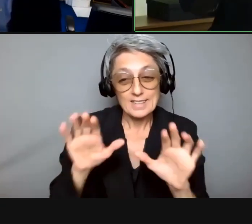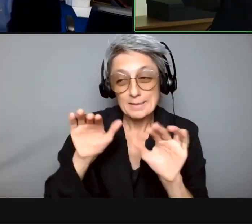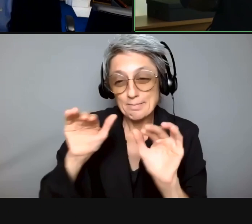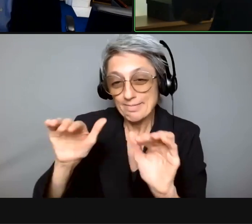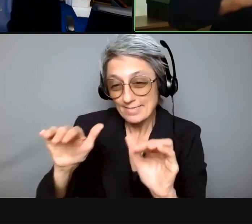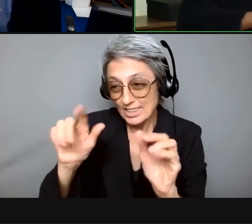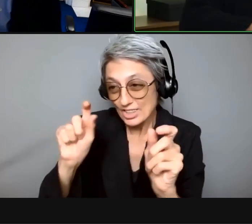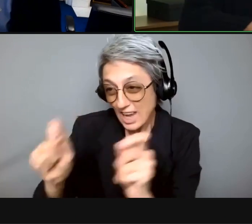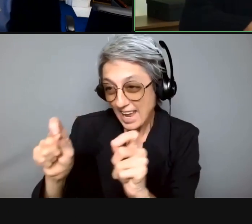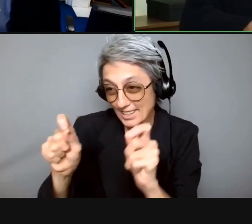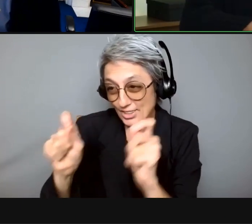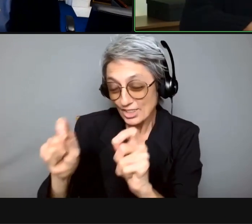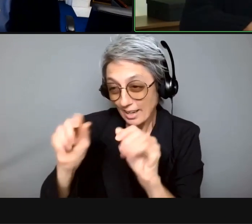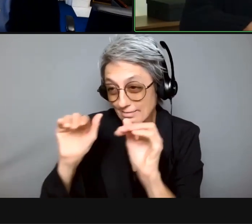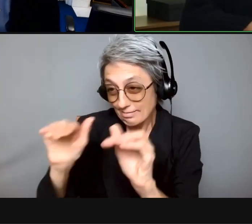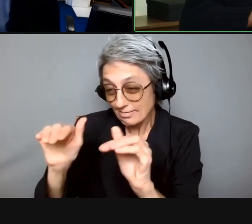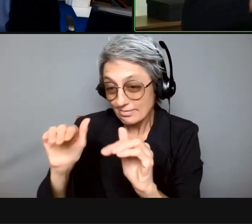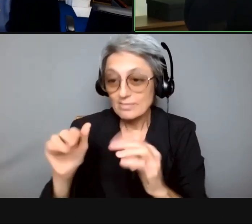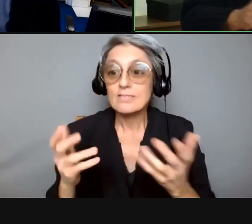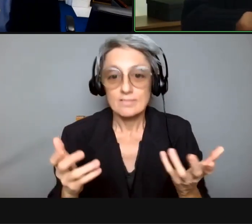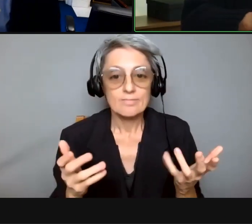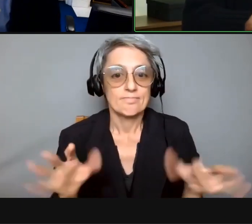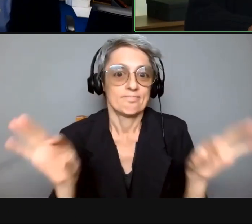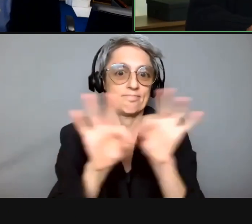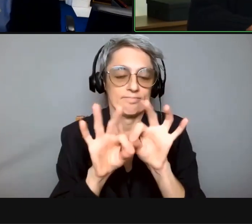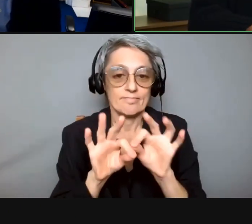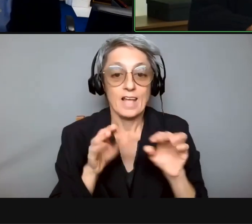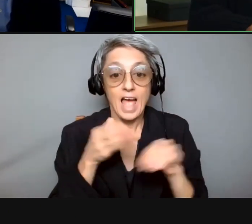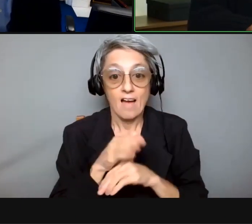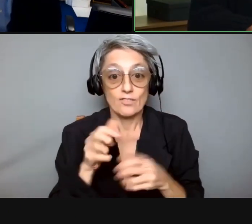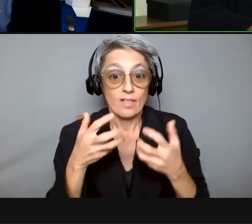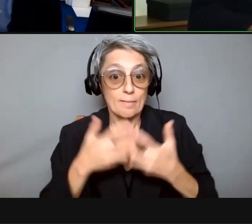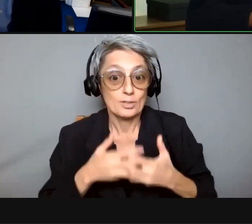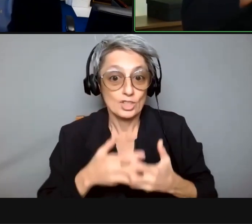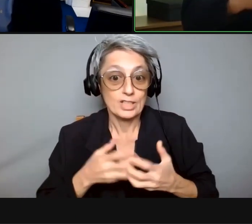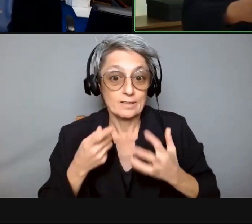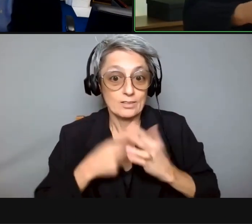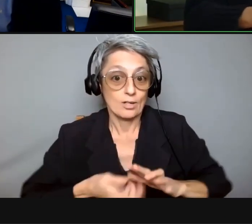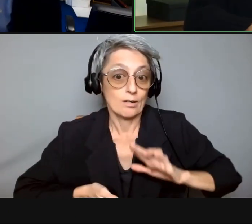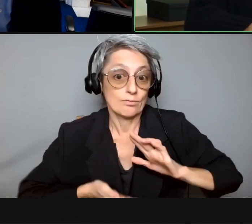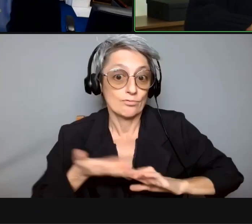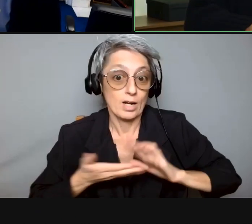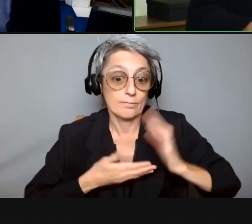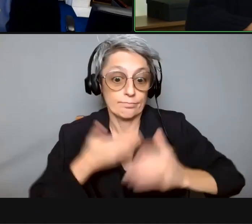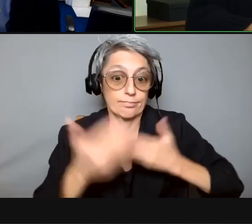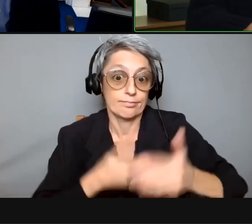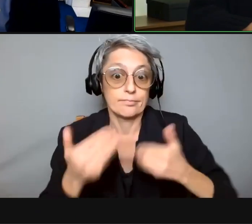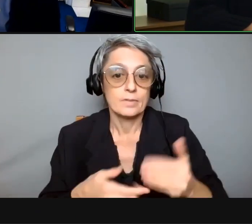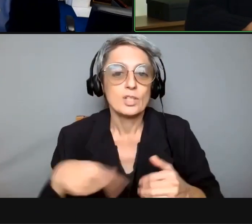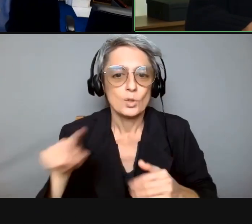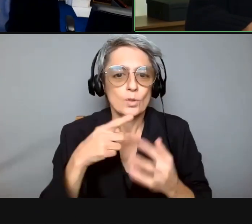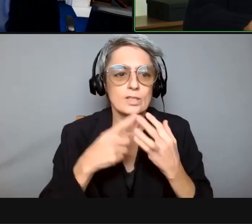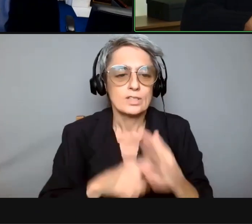once you get that that machine going, then you will start to feel like it's starting to move on its own.